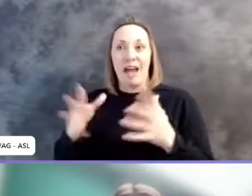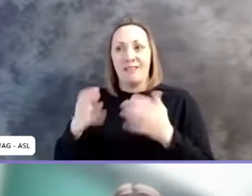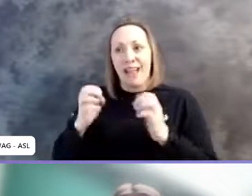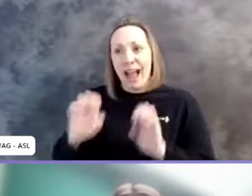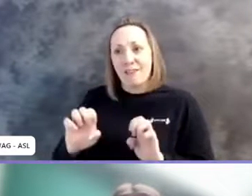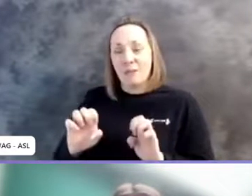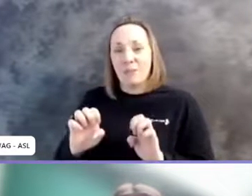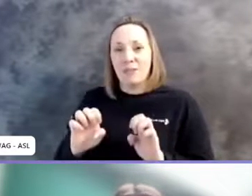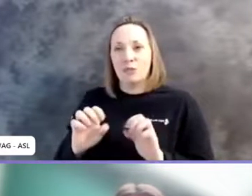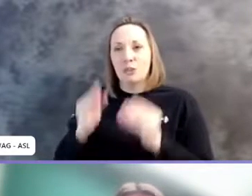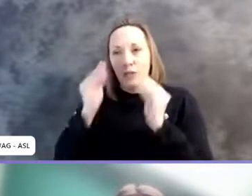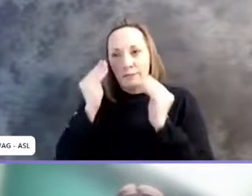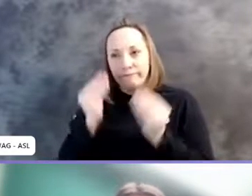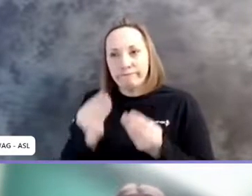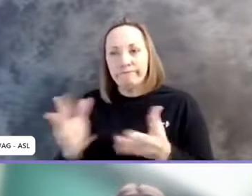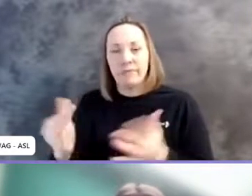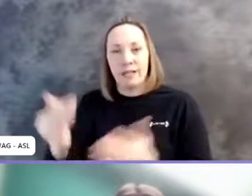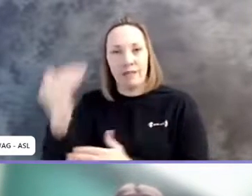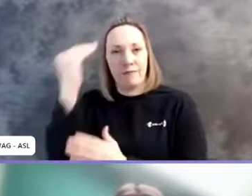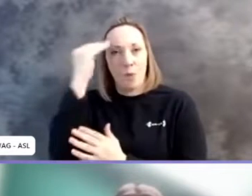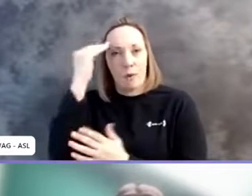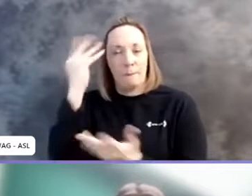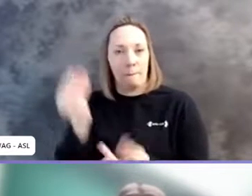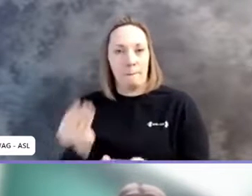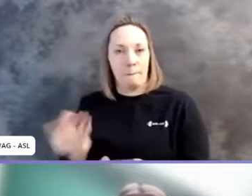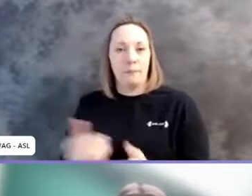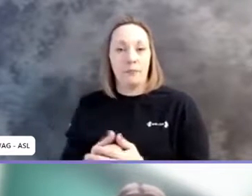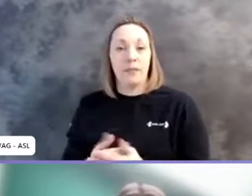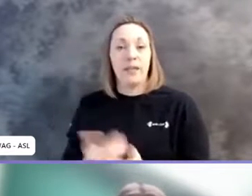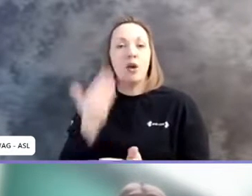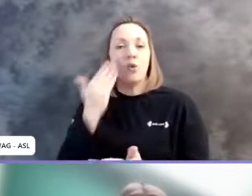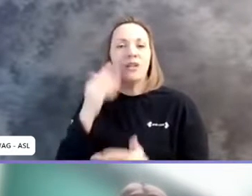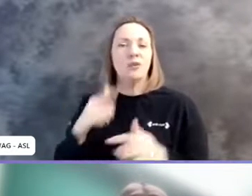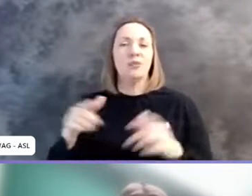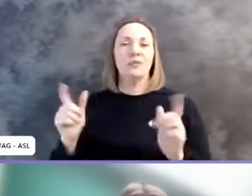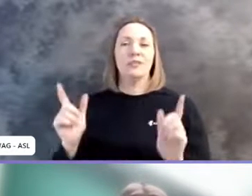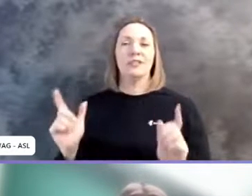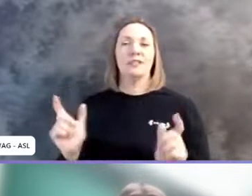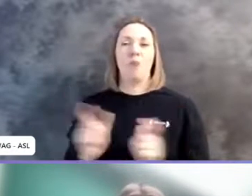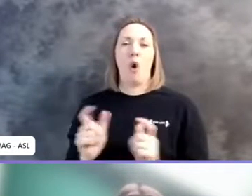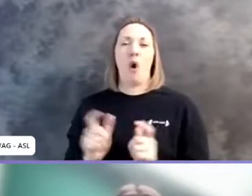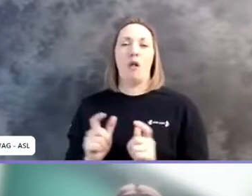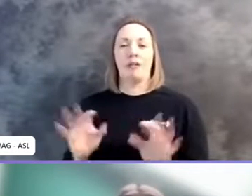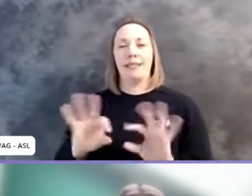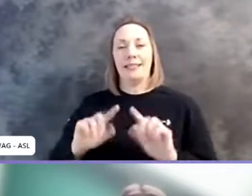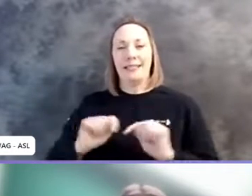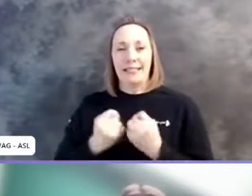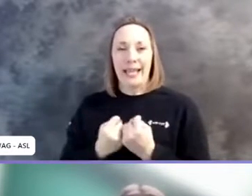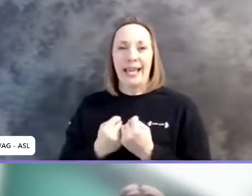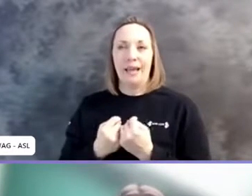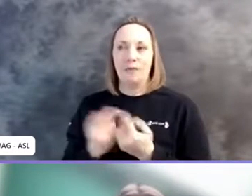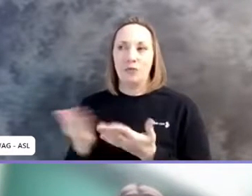practicing accessibility. A lot of initial efforts focused around bridging this knowledge